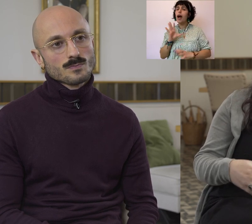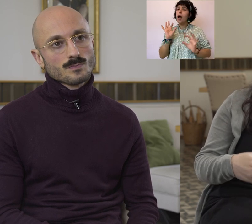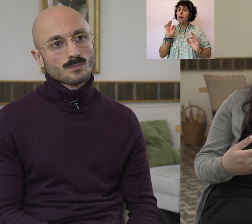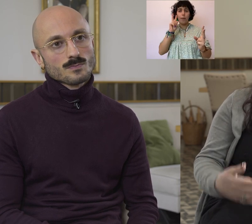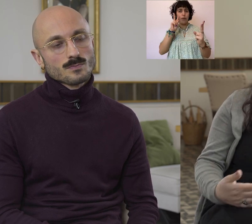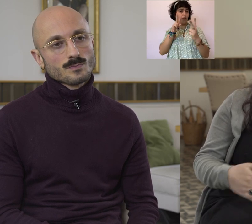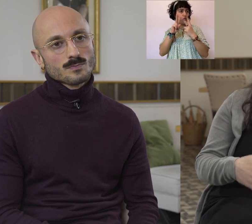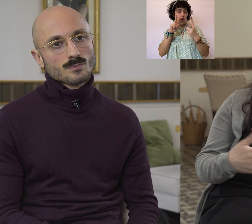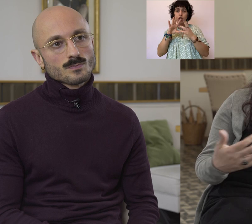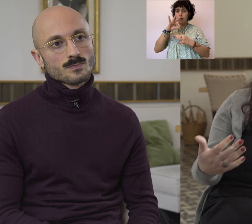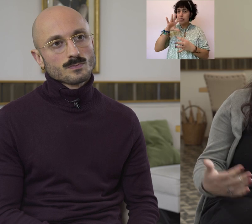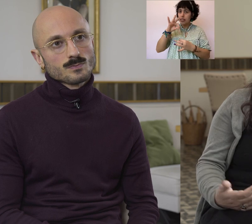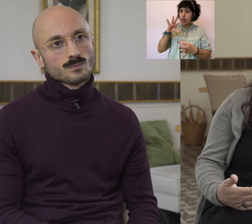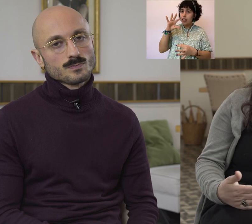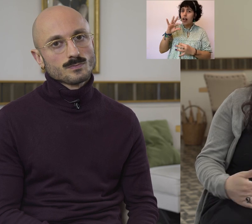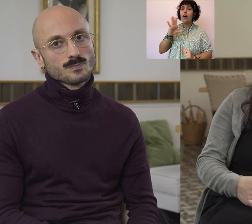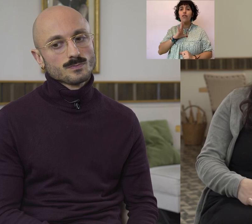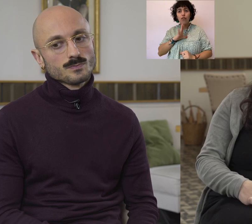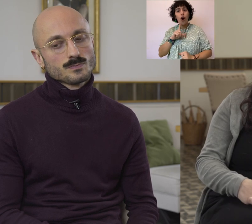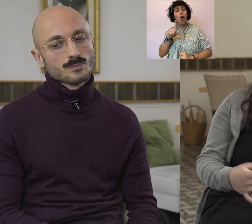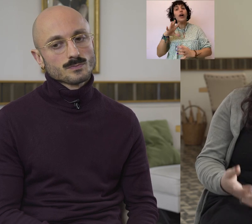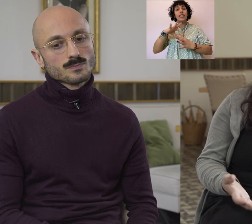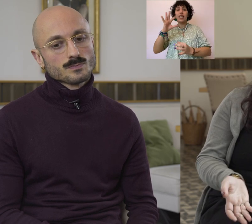people I share a lot of things with and meet,